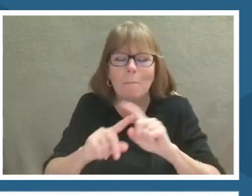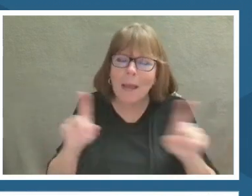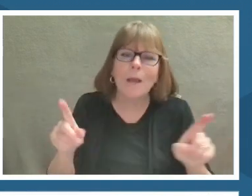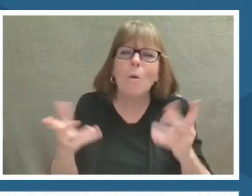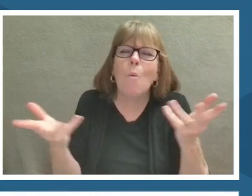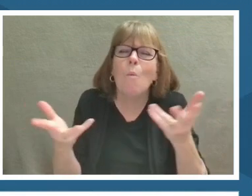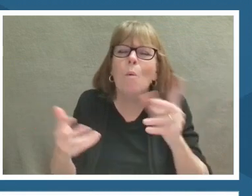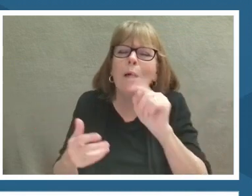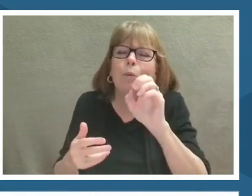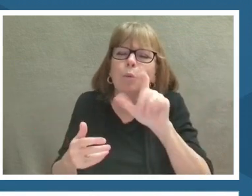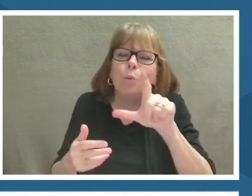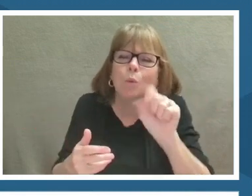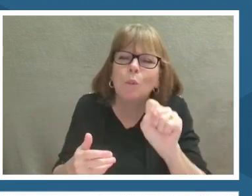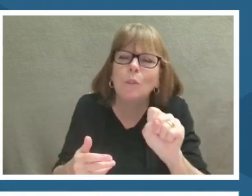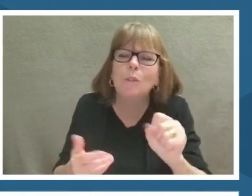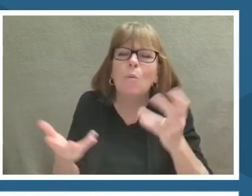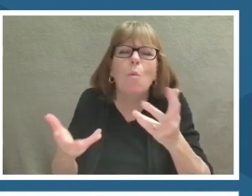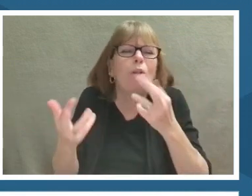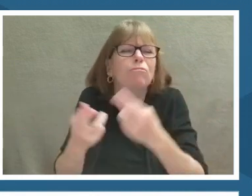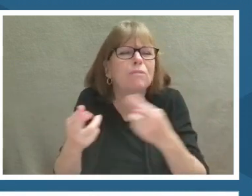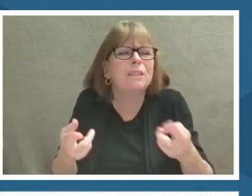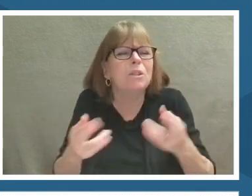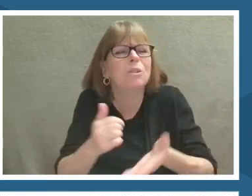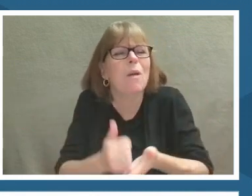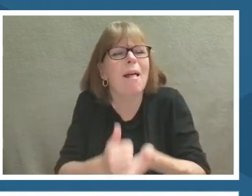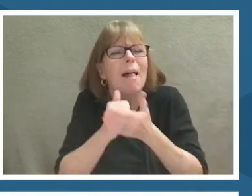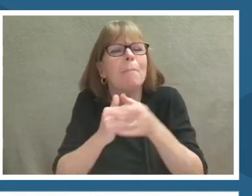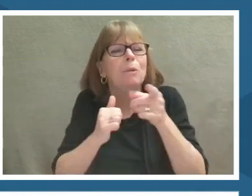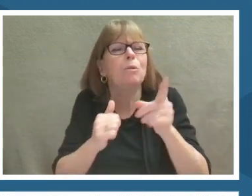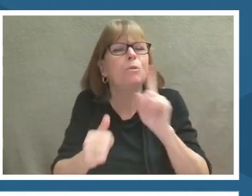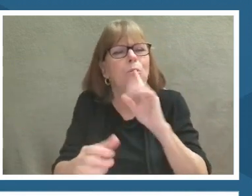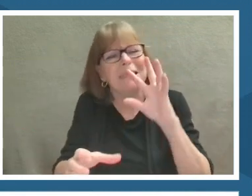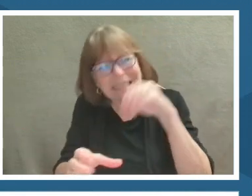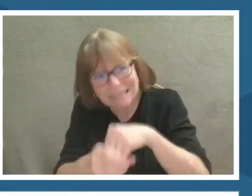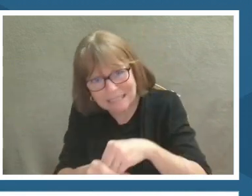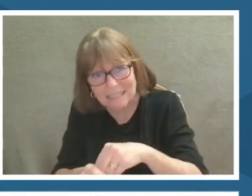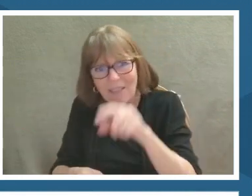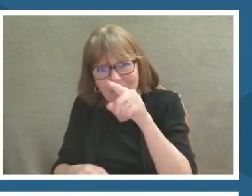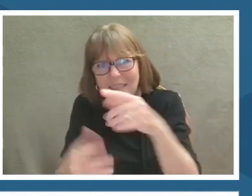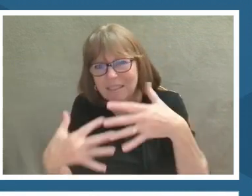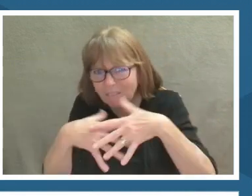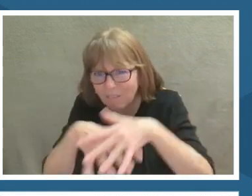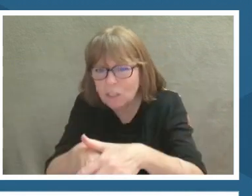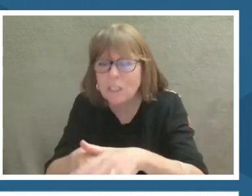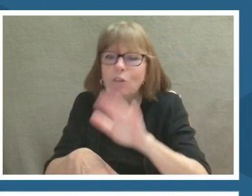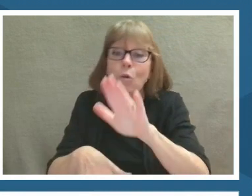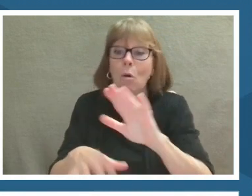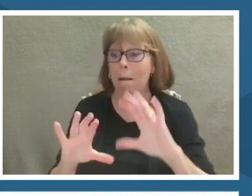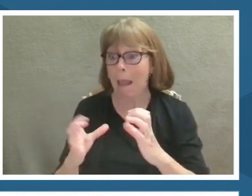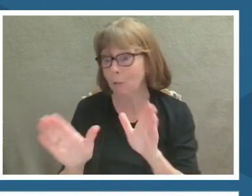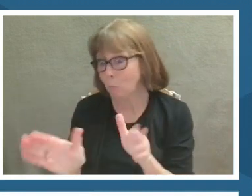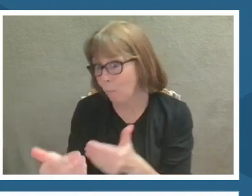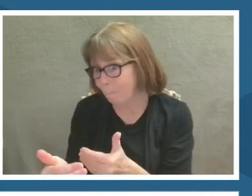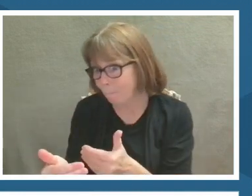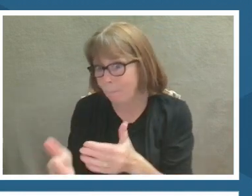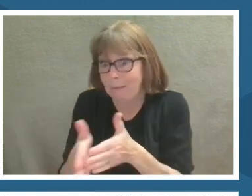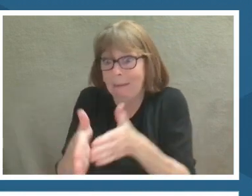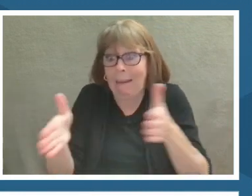you in implementing convergence education in your classroom your school